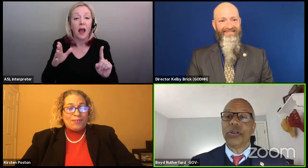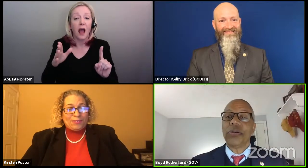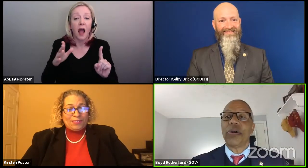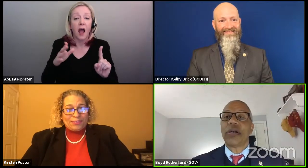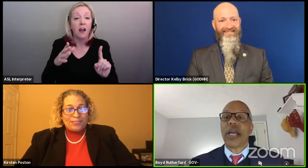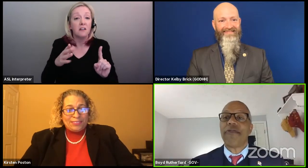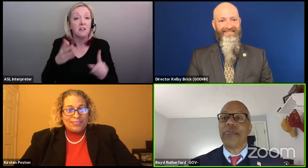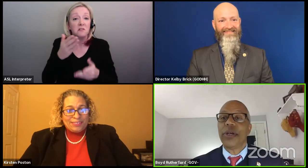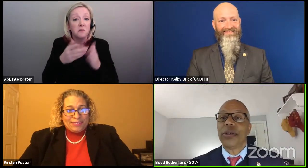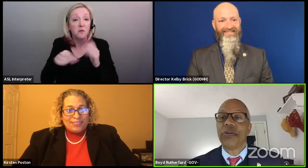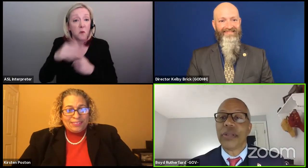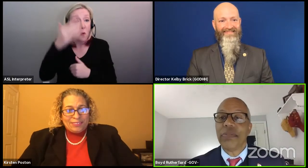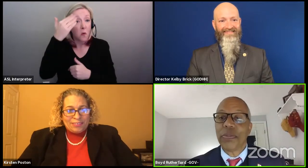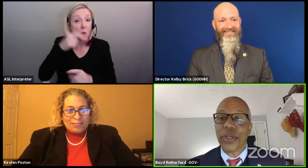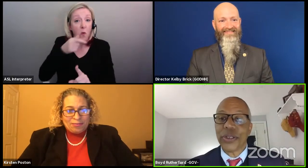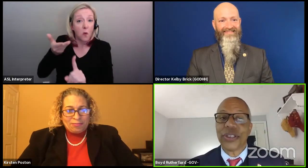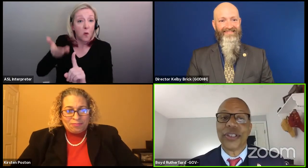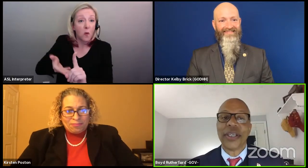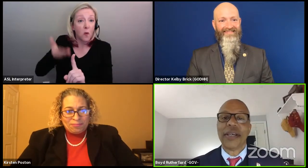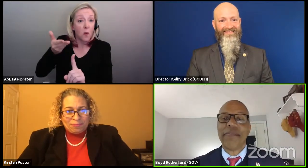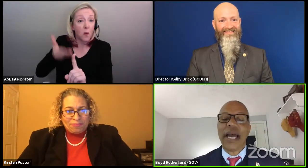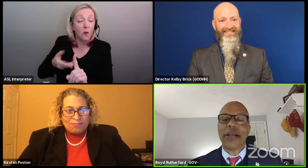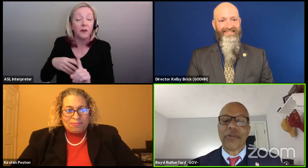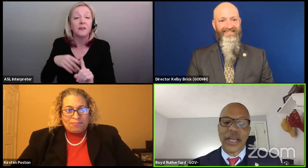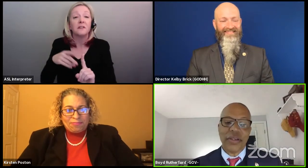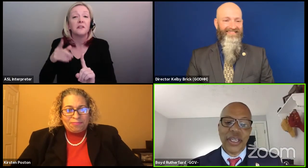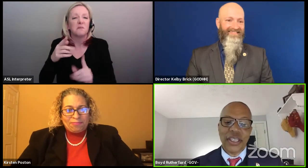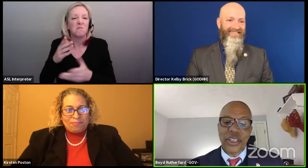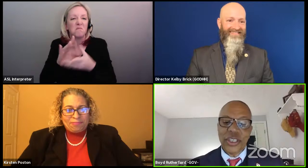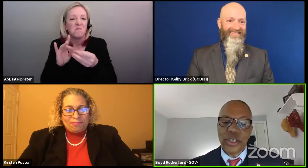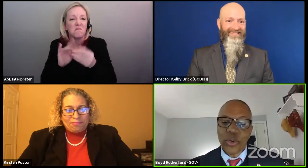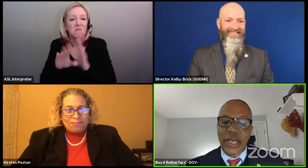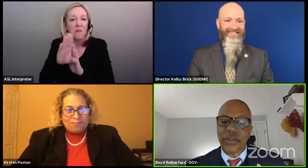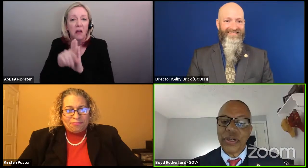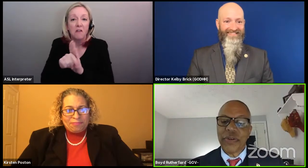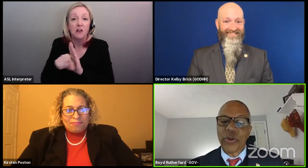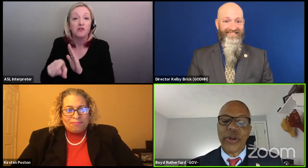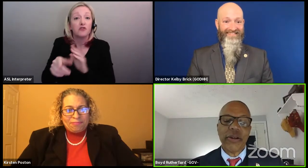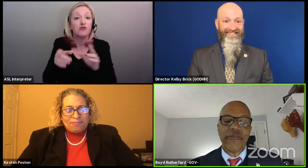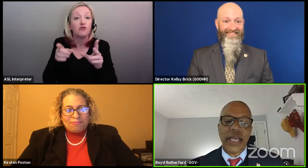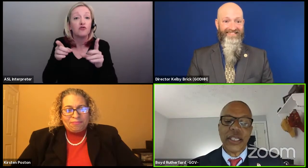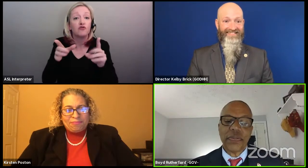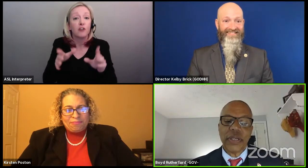who are not familiar with Ms. Poston's background, she is the Director of Career Advancement